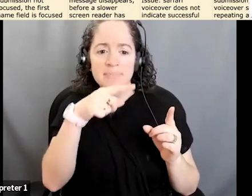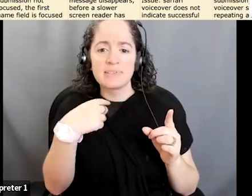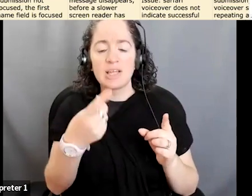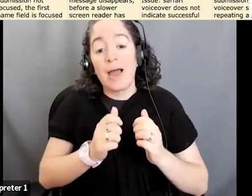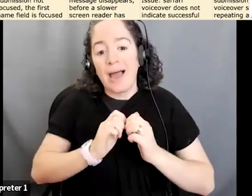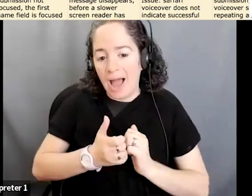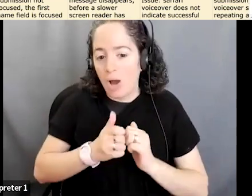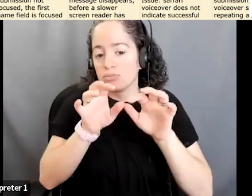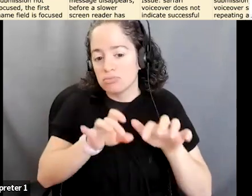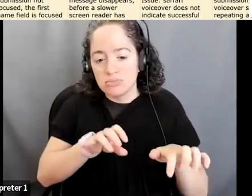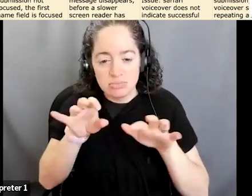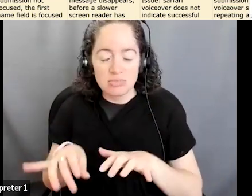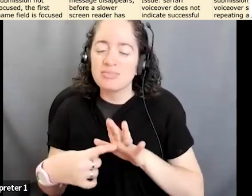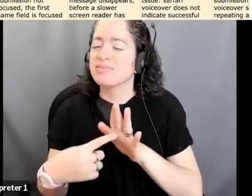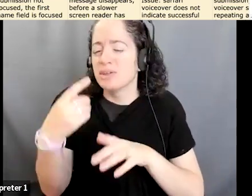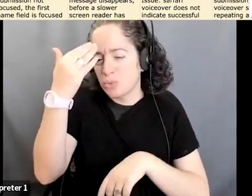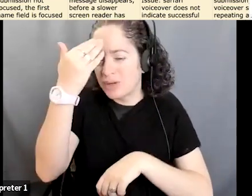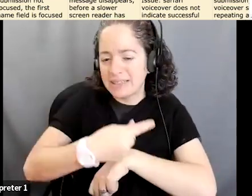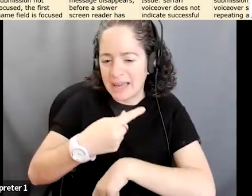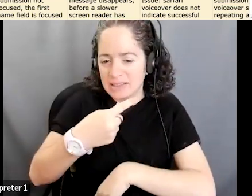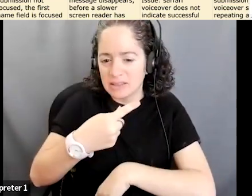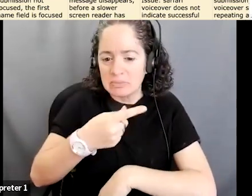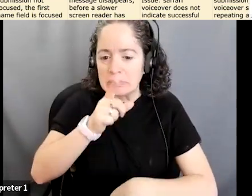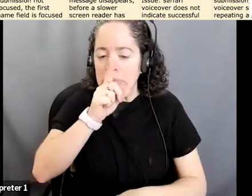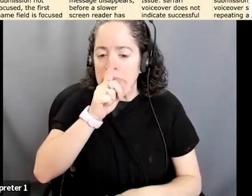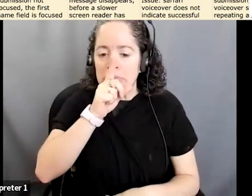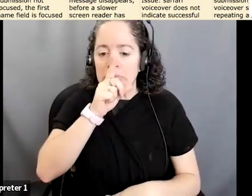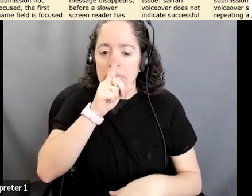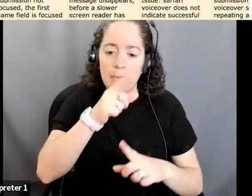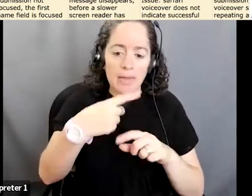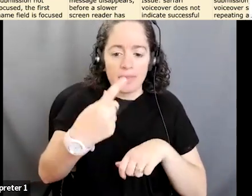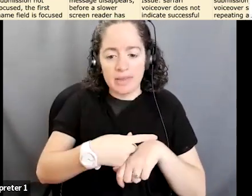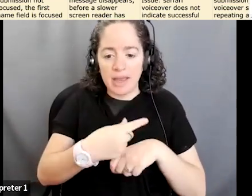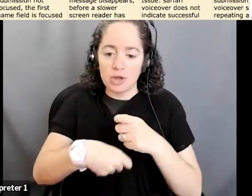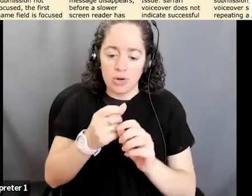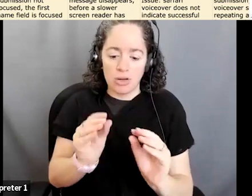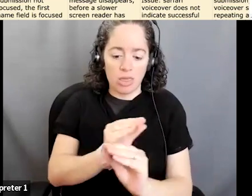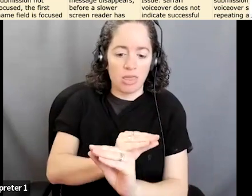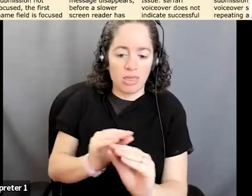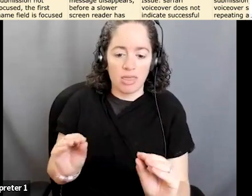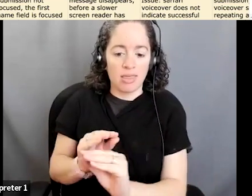For example, on the date formatting, it is very important on dates or phone numbers to provide